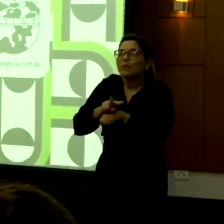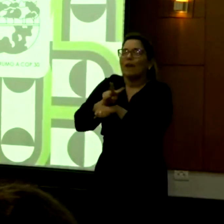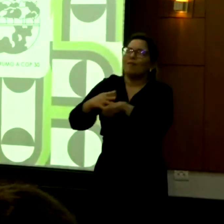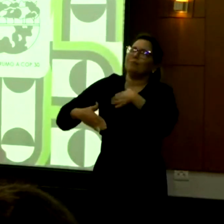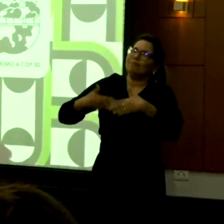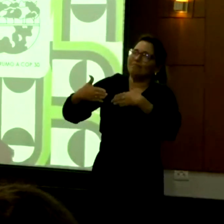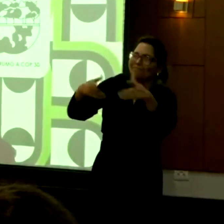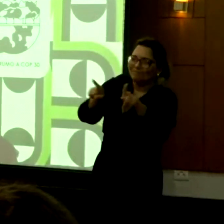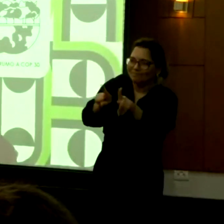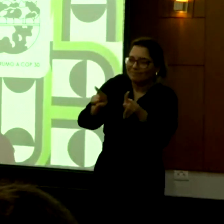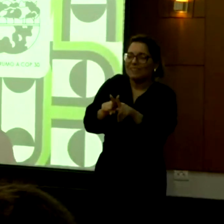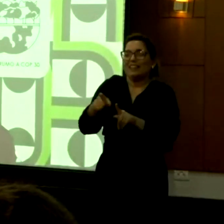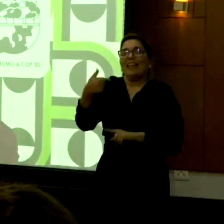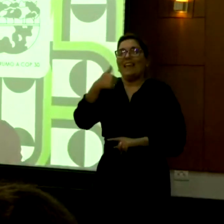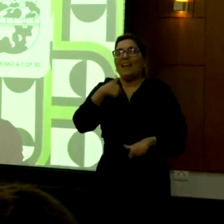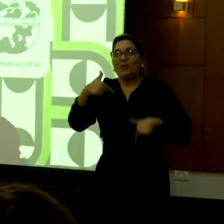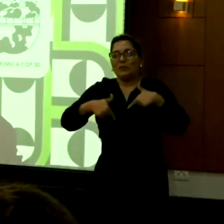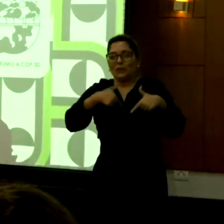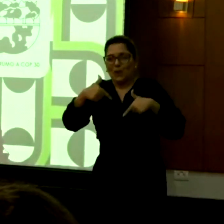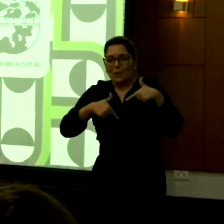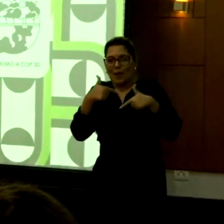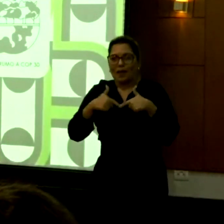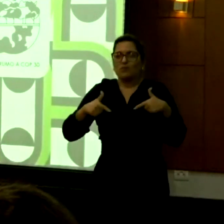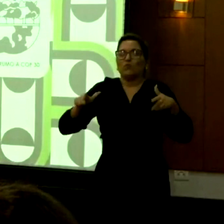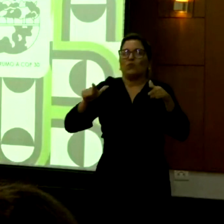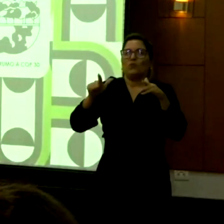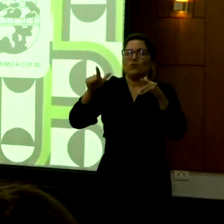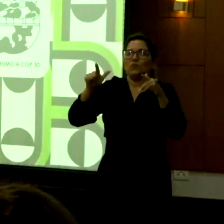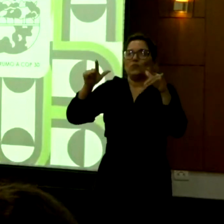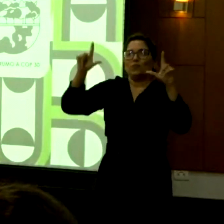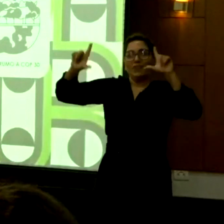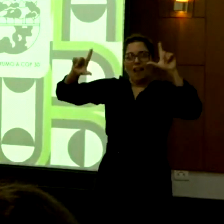I'm a journalist by training, someone here must have seen me at some point